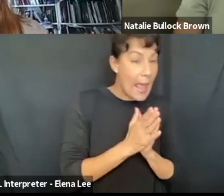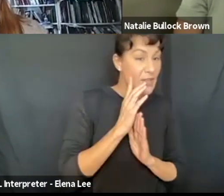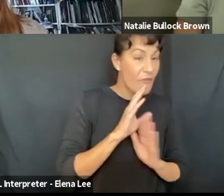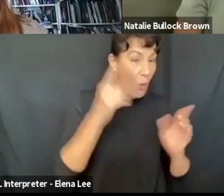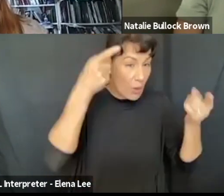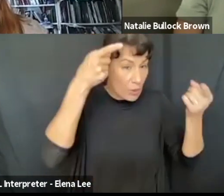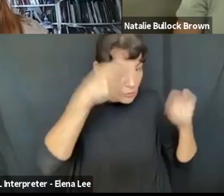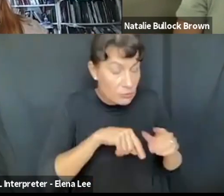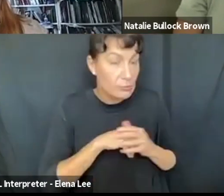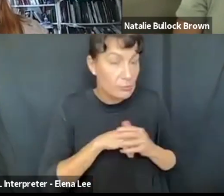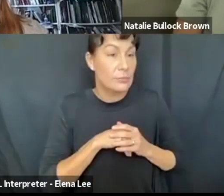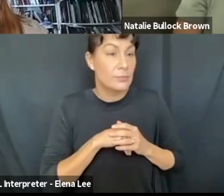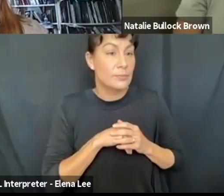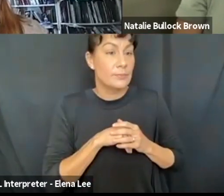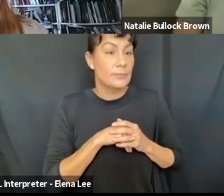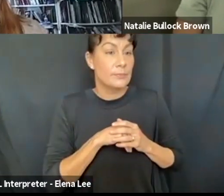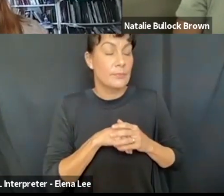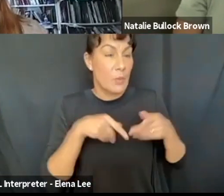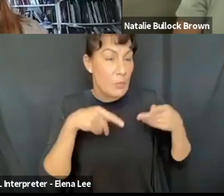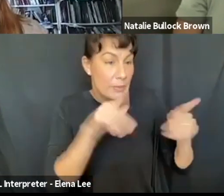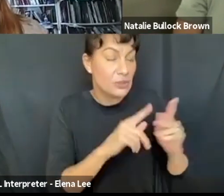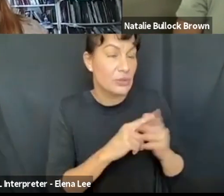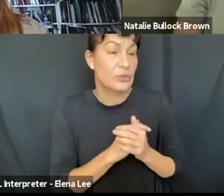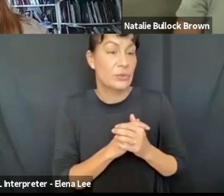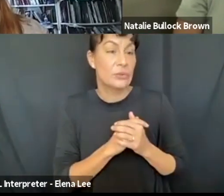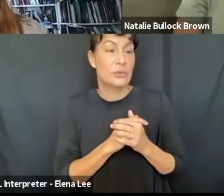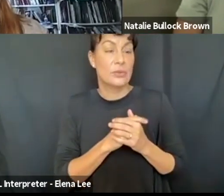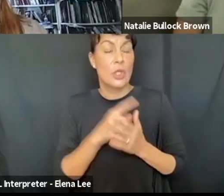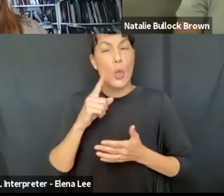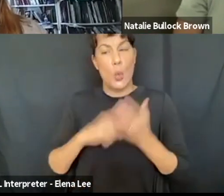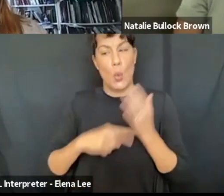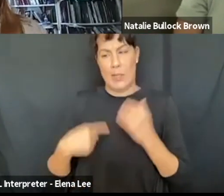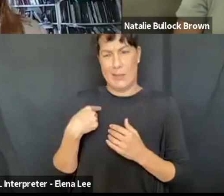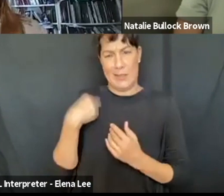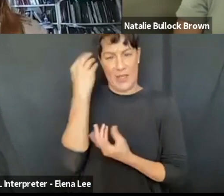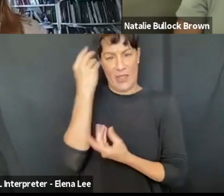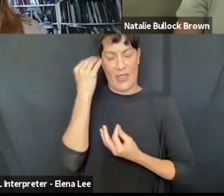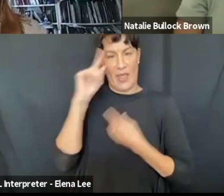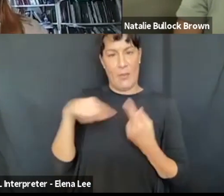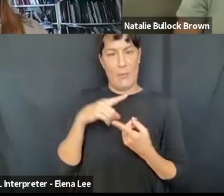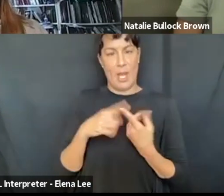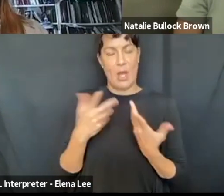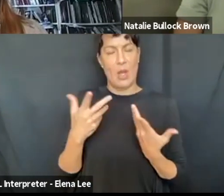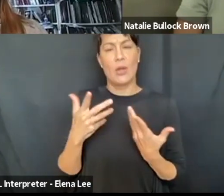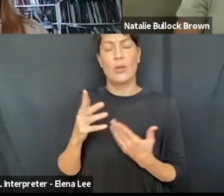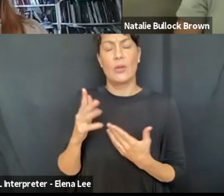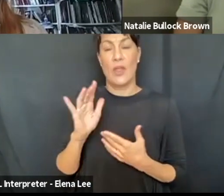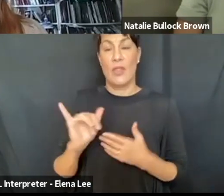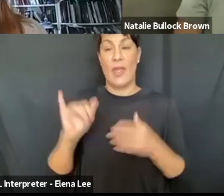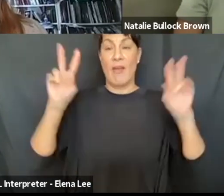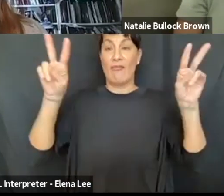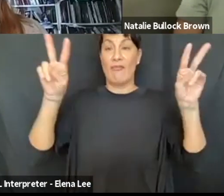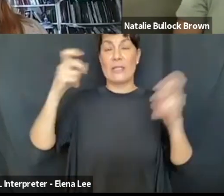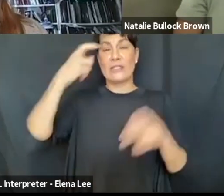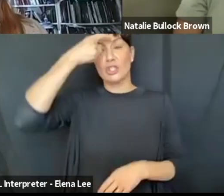what you think about and did this phrase trauma inform? Where did you ever hear about that